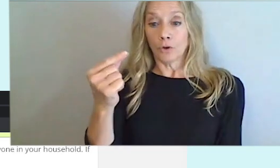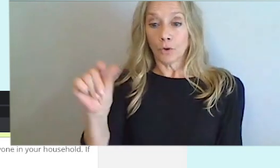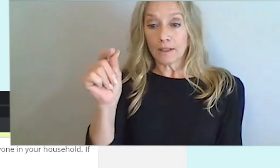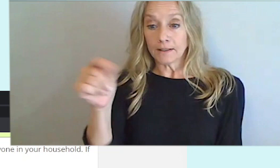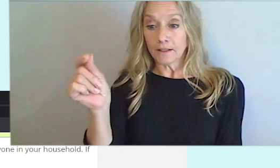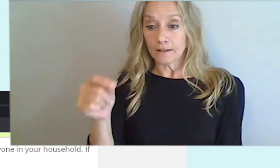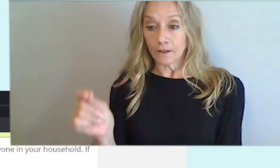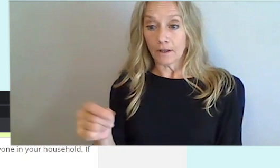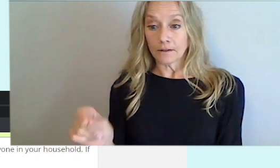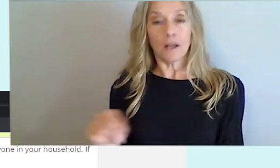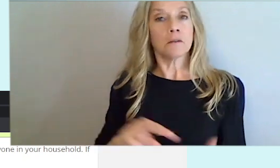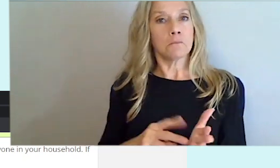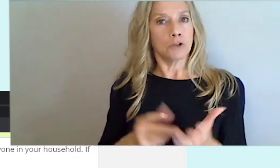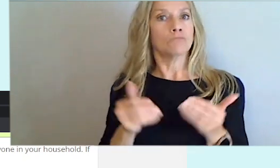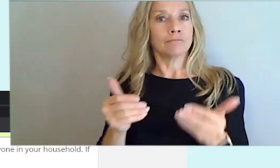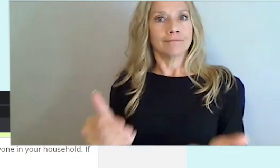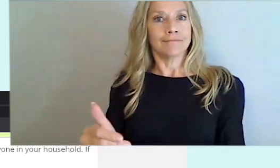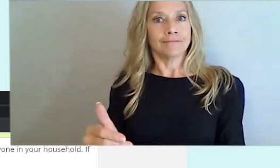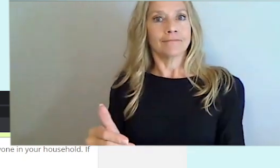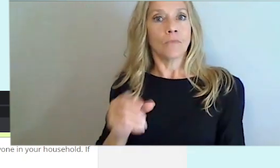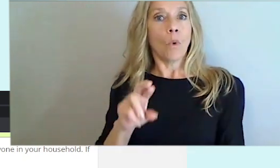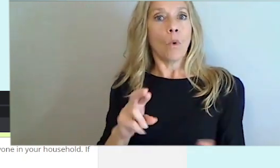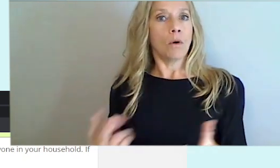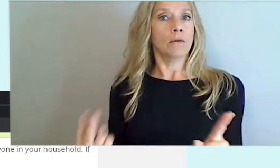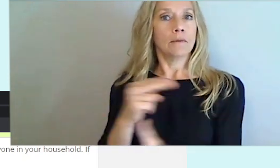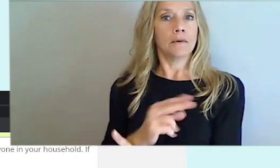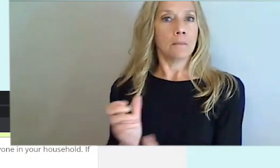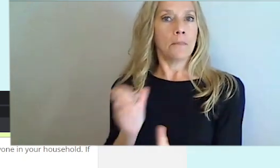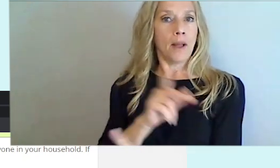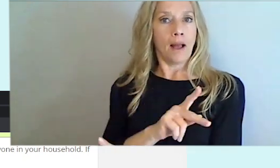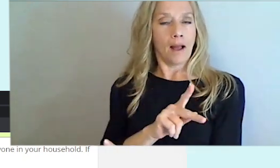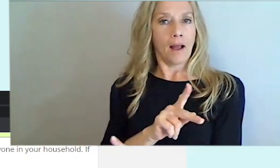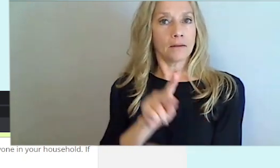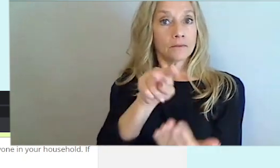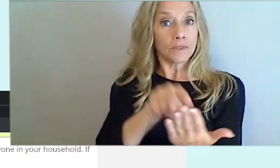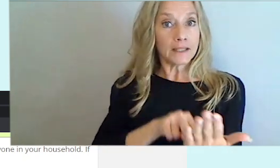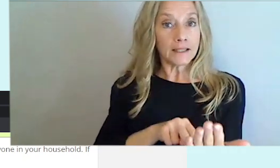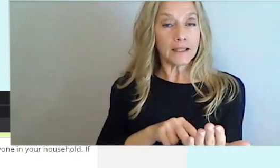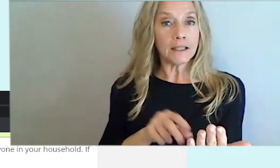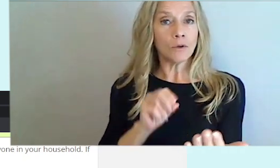You can also revisit or change information you have already reviewed by clicking edit.